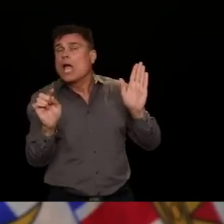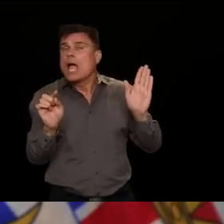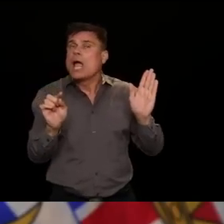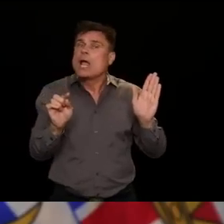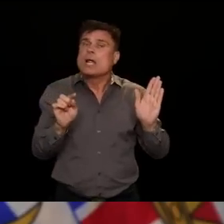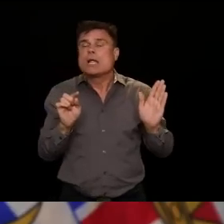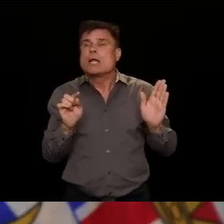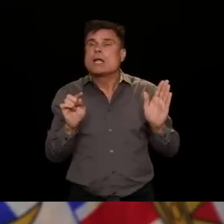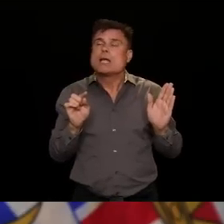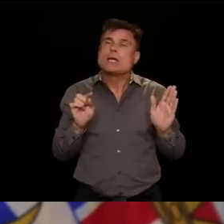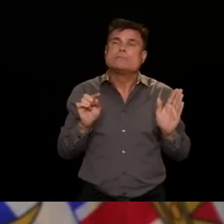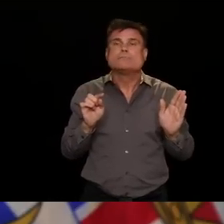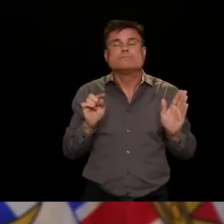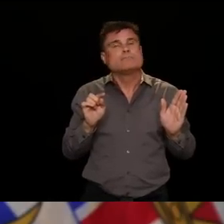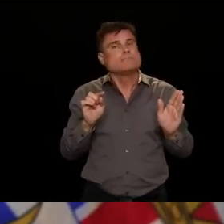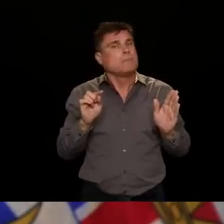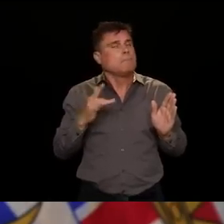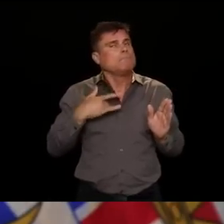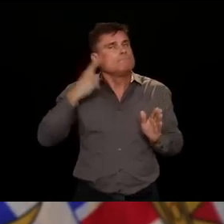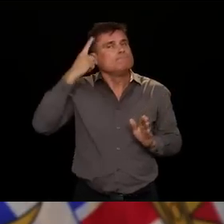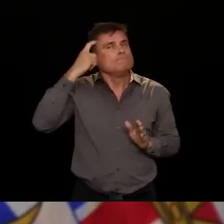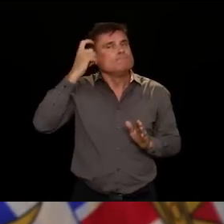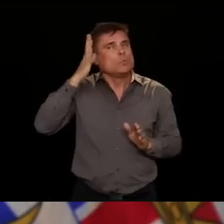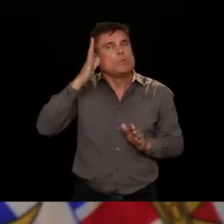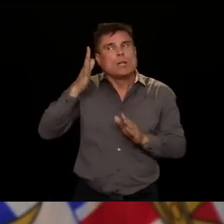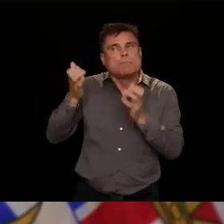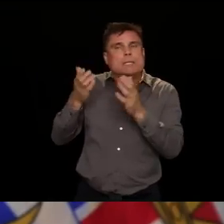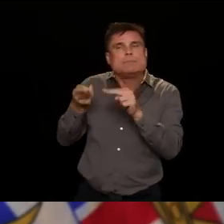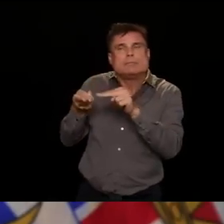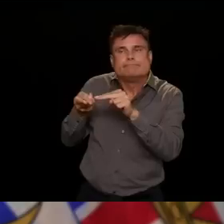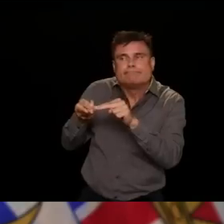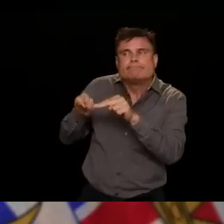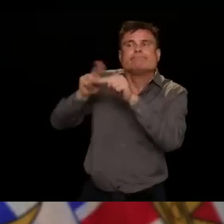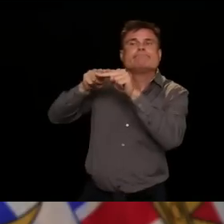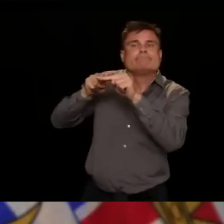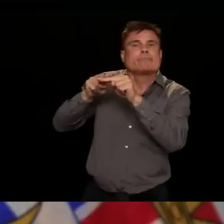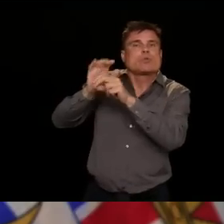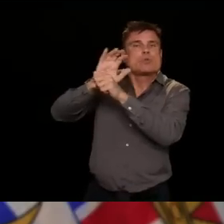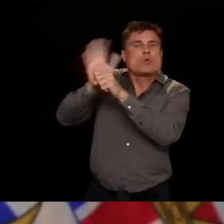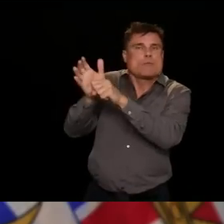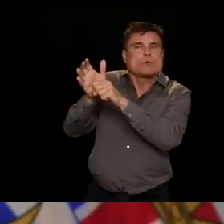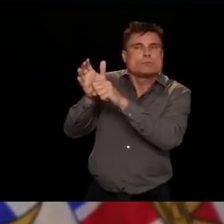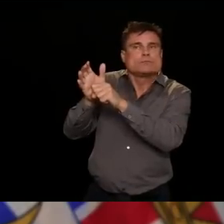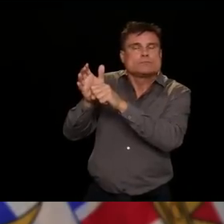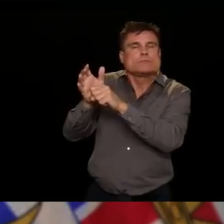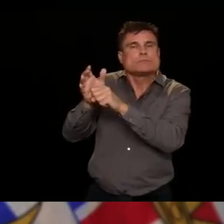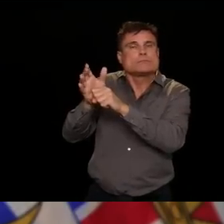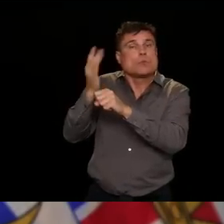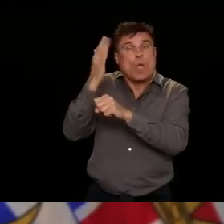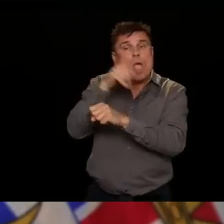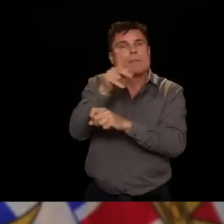rapid growth of the virus. I talk about some of the things I